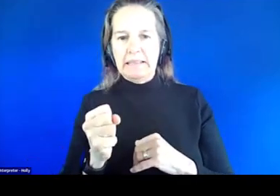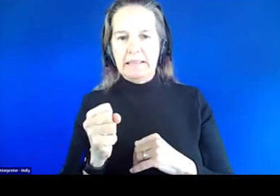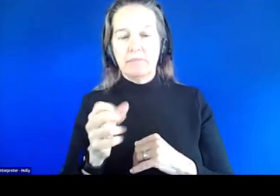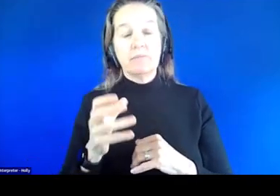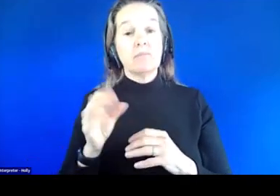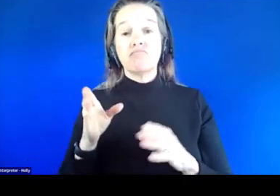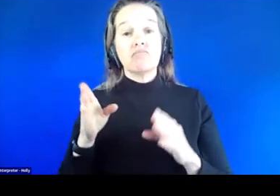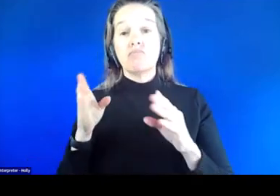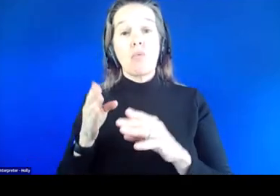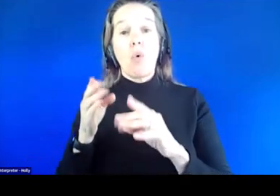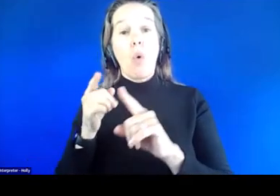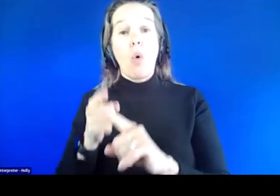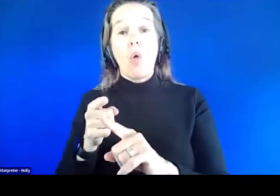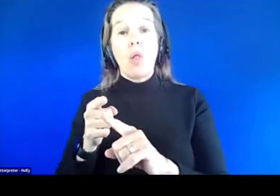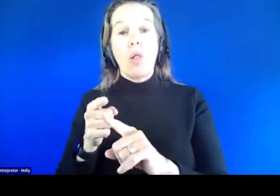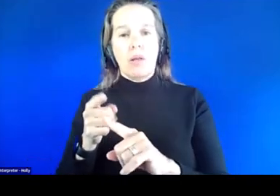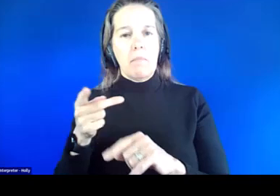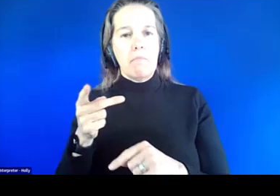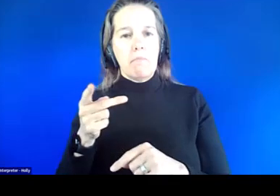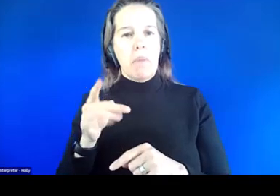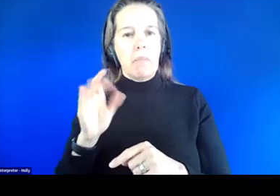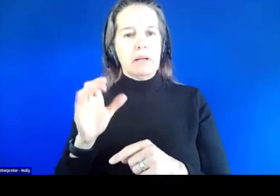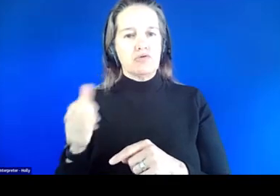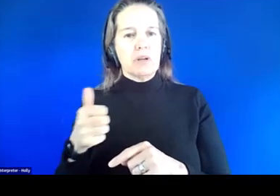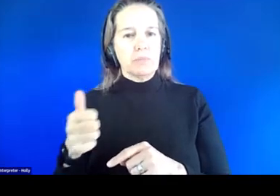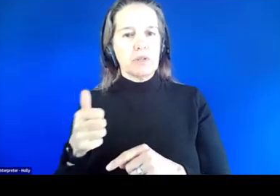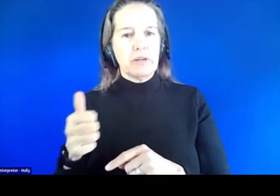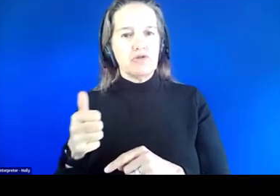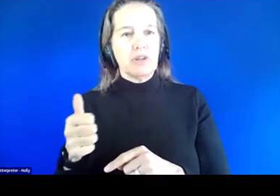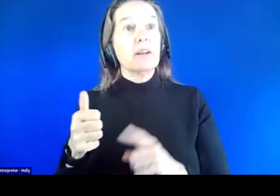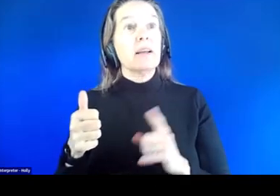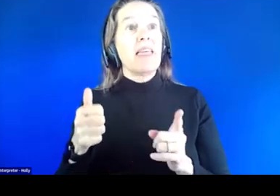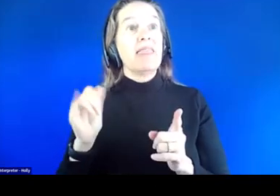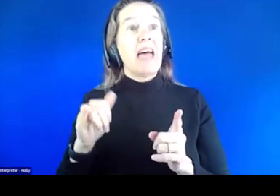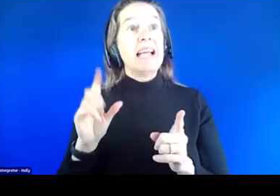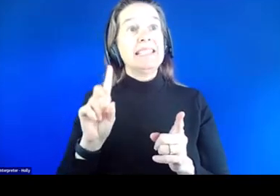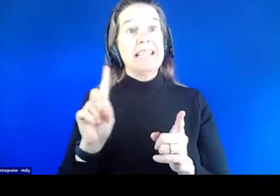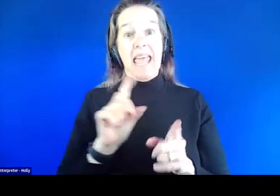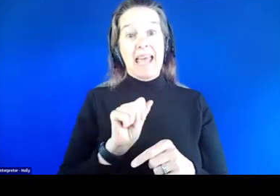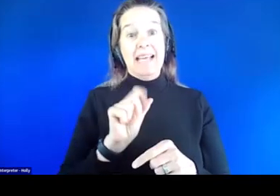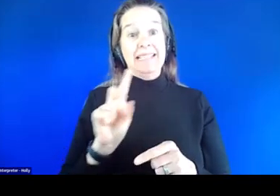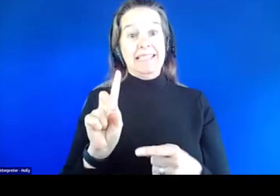The T in ADAPT originally stood for transportation.